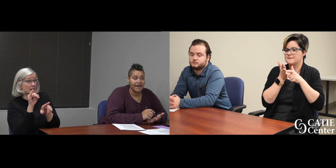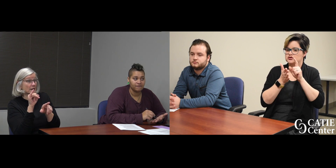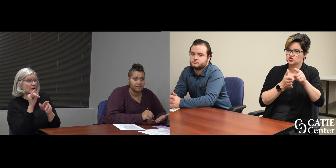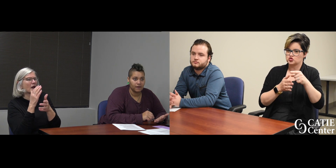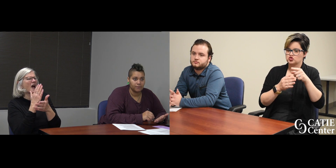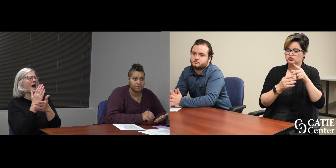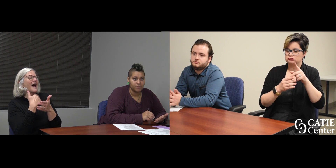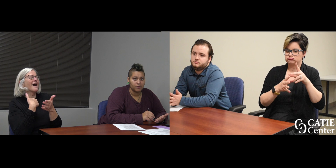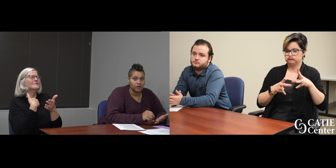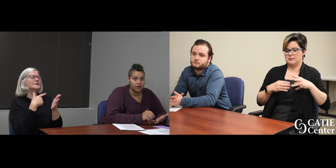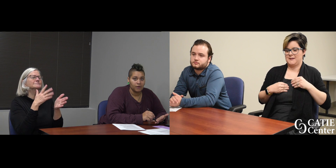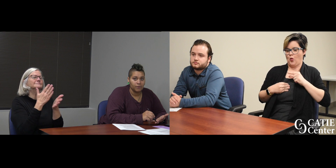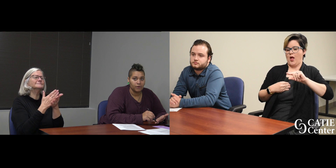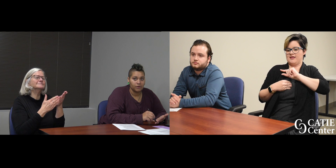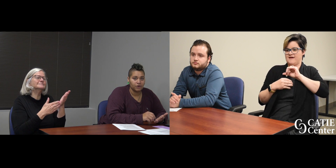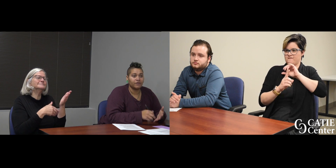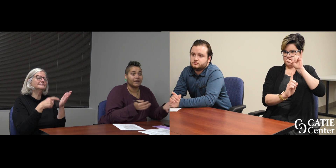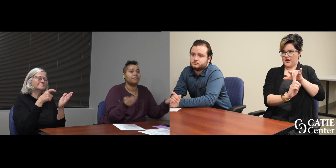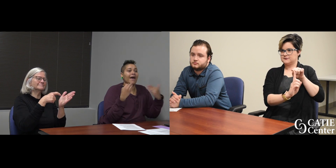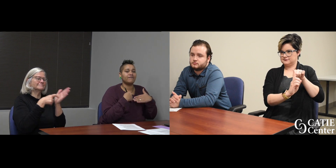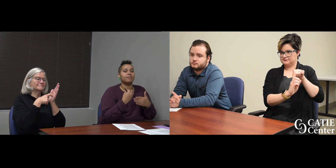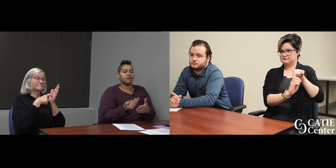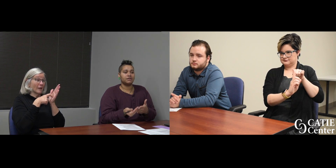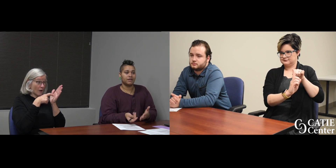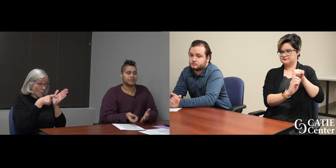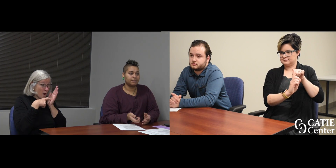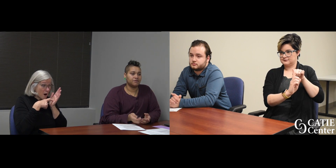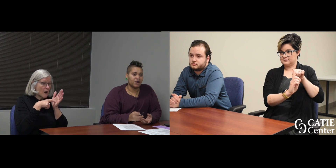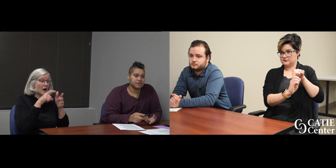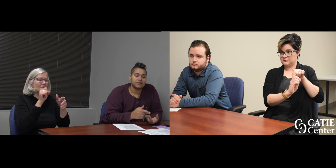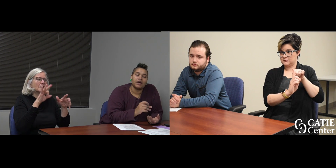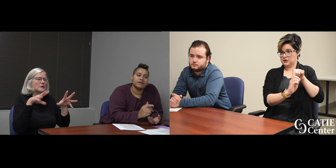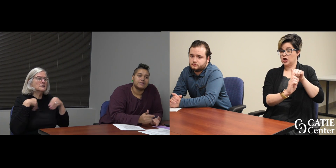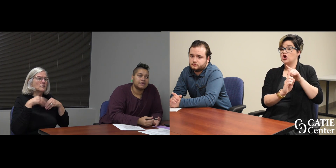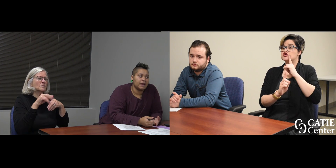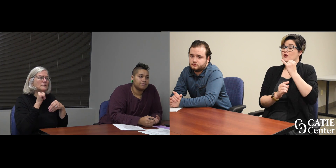and having been accepted for SSI or SSDI